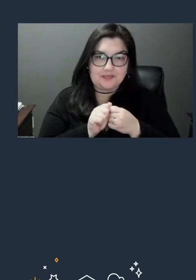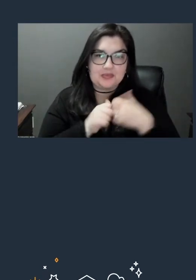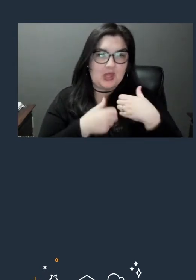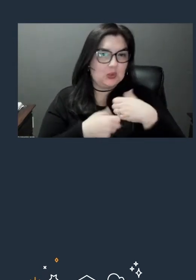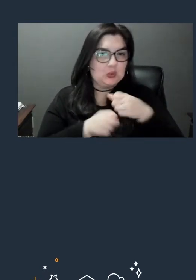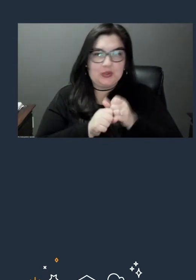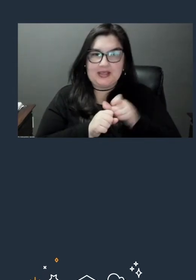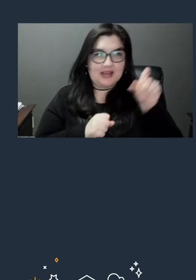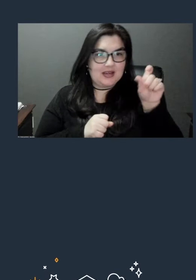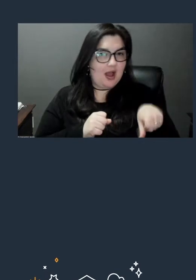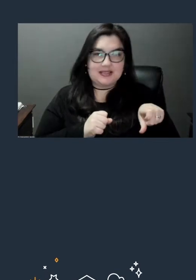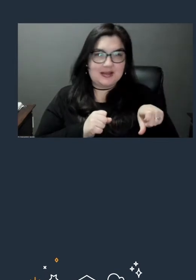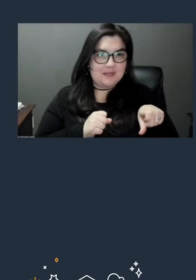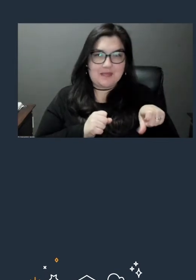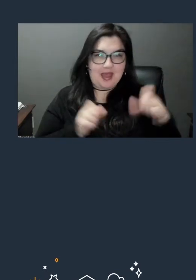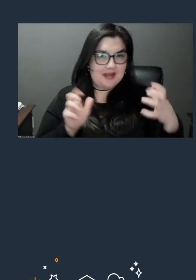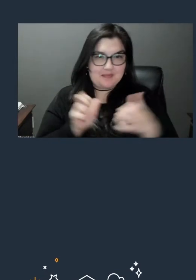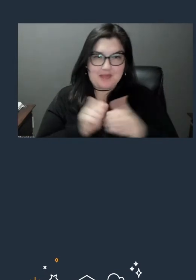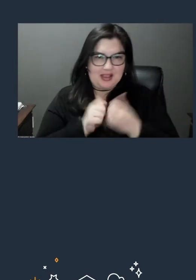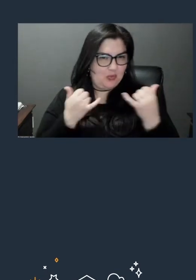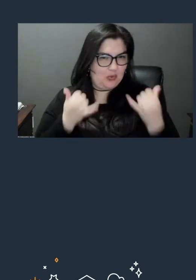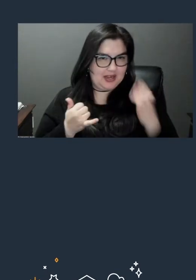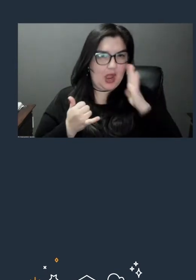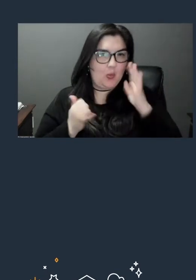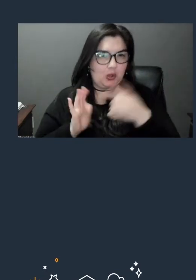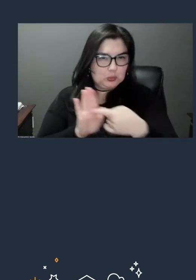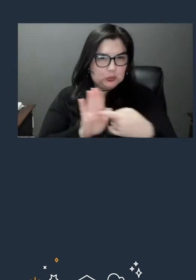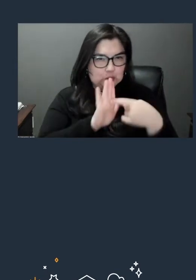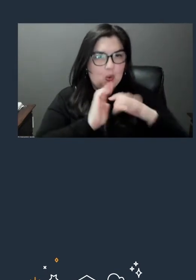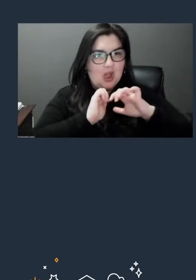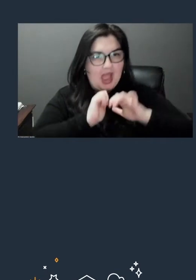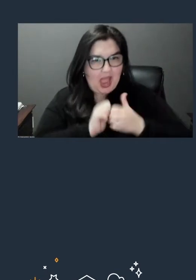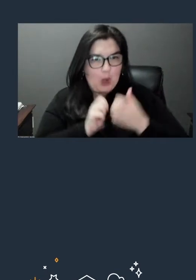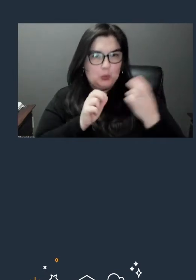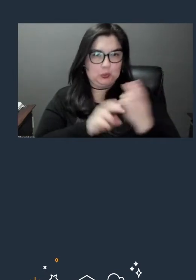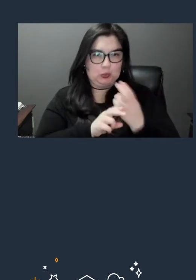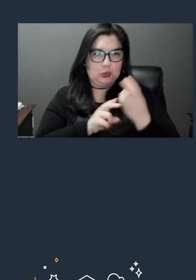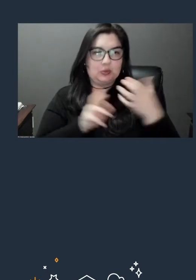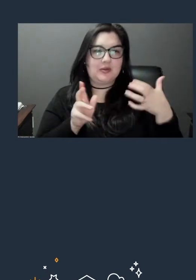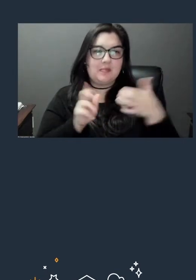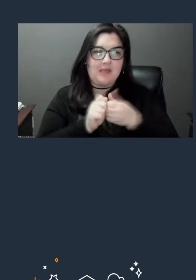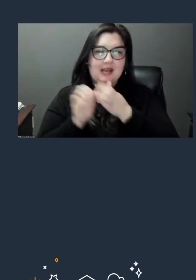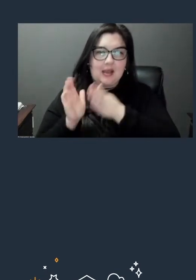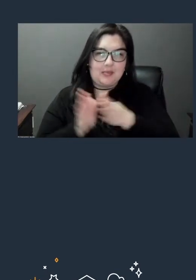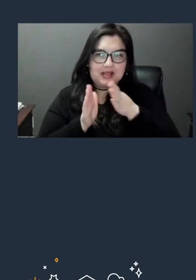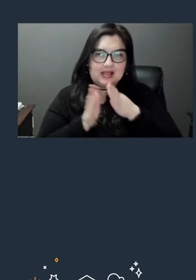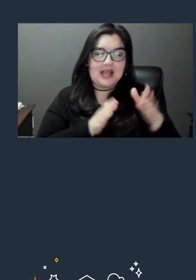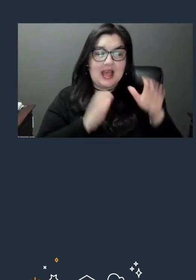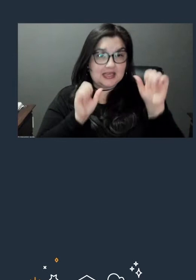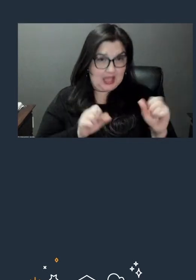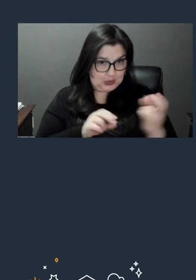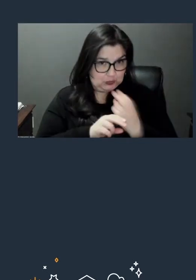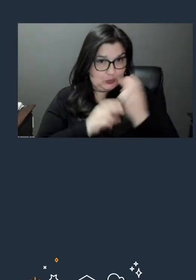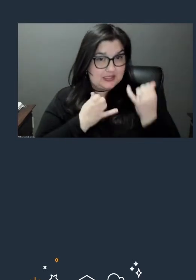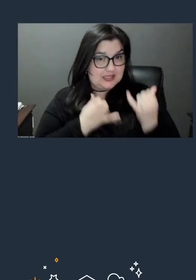because I want to show how you can use a backup plan to do so. So you can use either an existing backup plan, or create a new one.